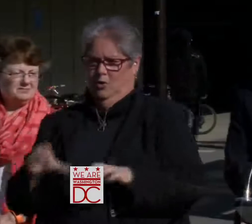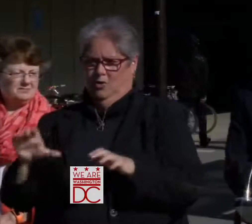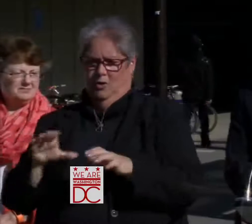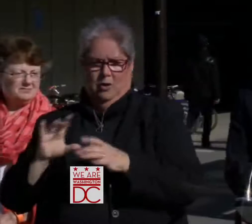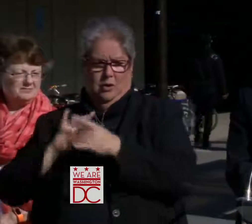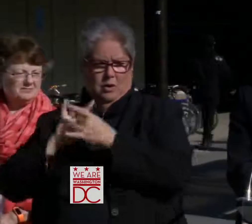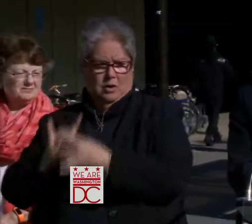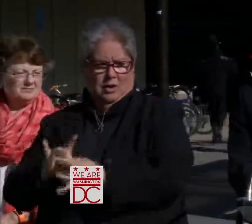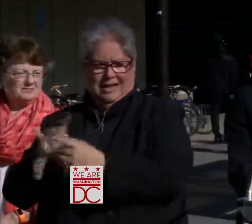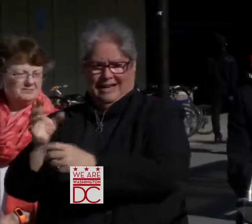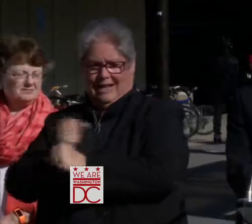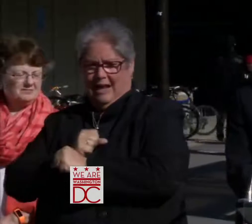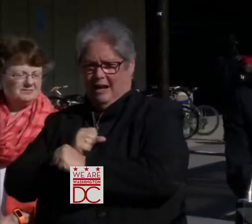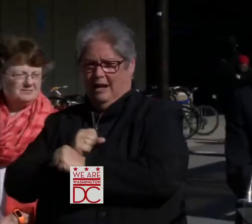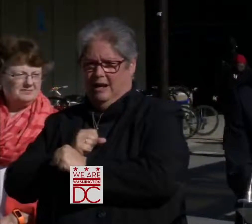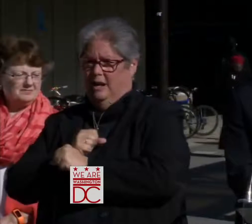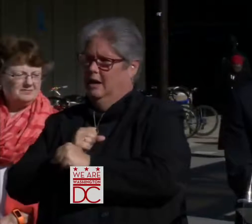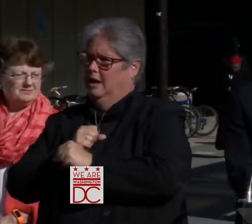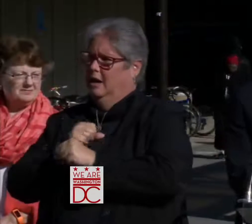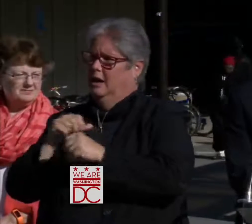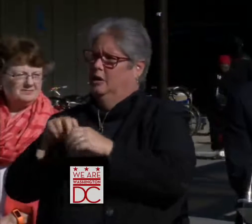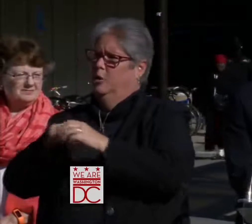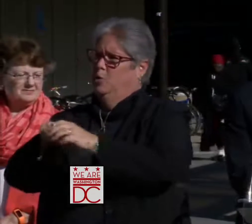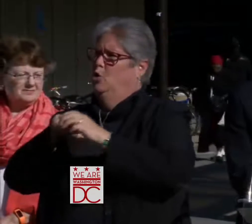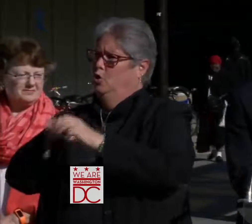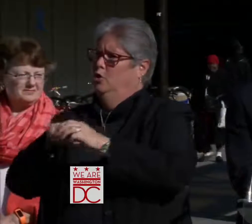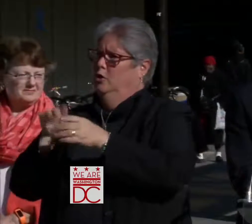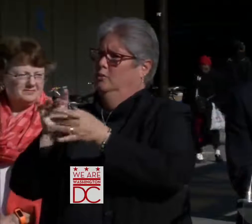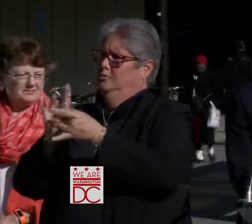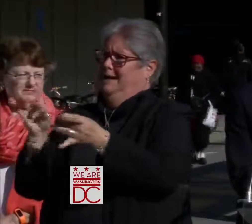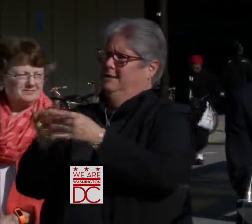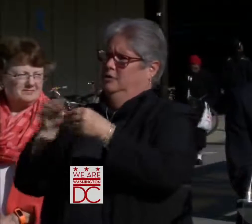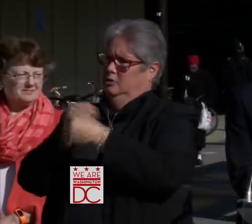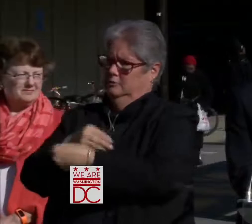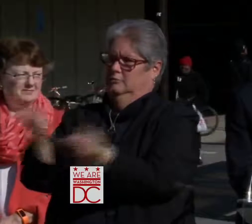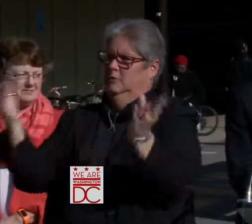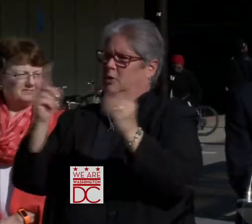OF GETTING OUR COMMUTER SERVICES MESSAGE OUT TO BUSINESSES AND